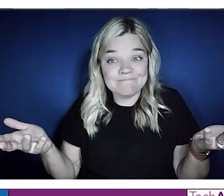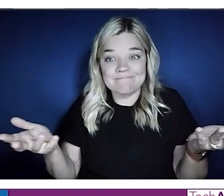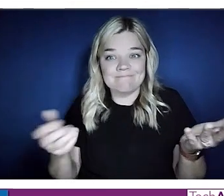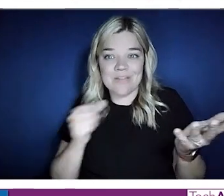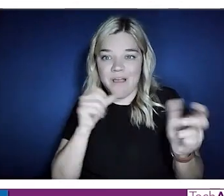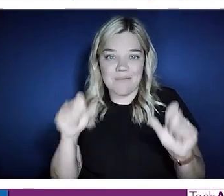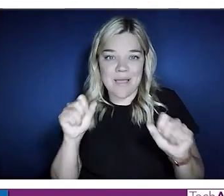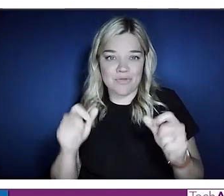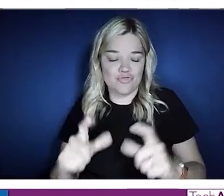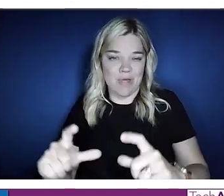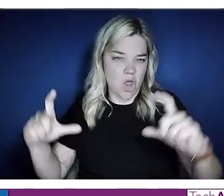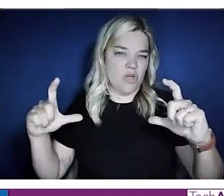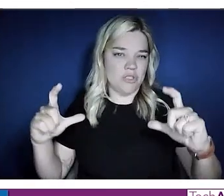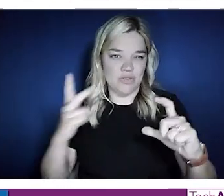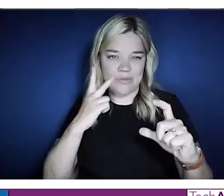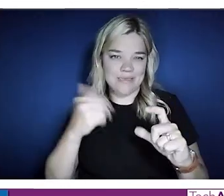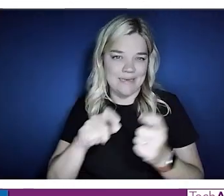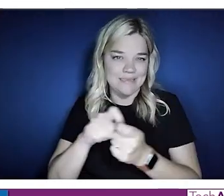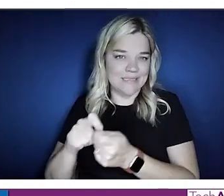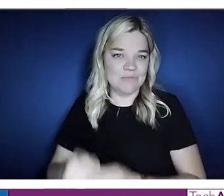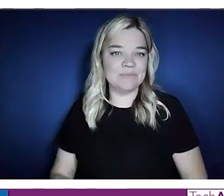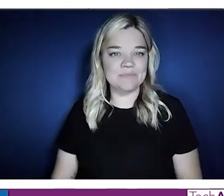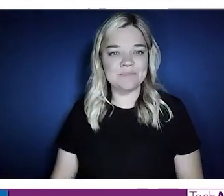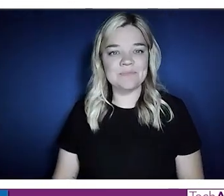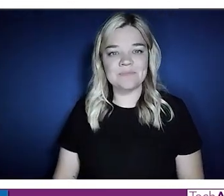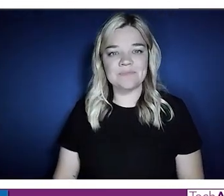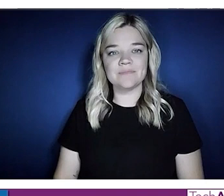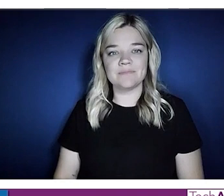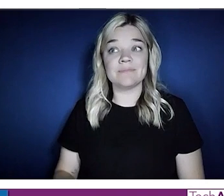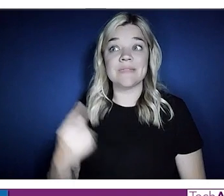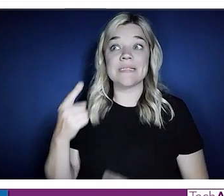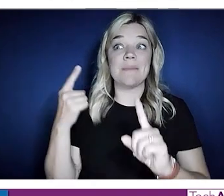to enlarge it and see any kind of detail. Yeah, at some point, you're just putting lipstick on a pig, right?